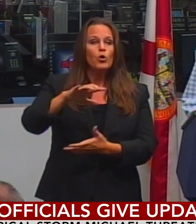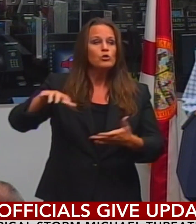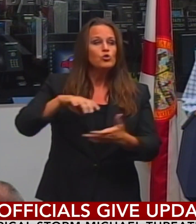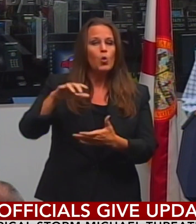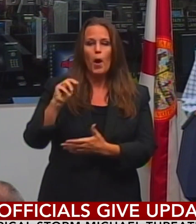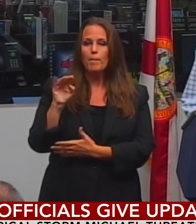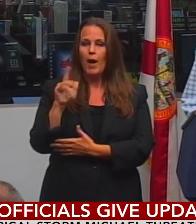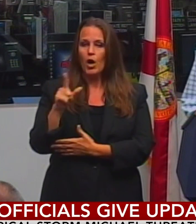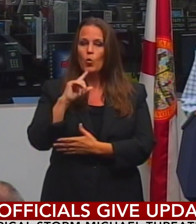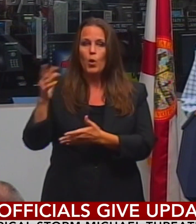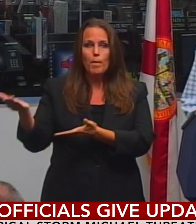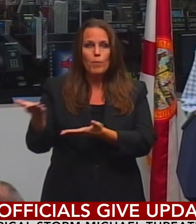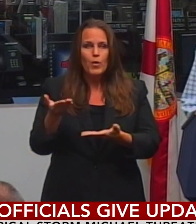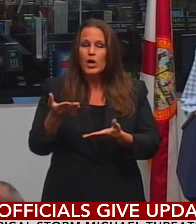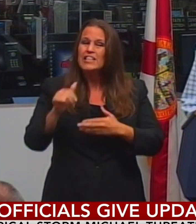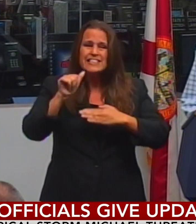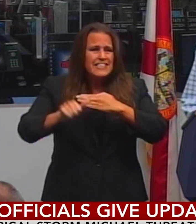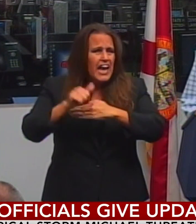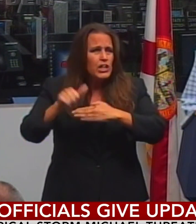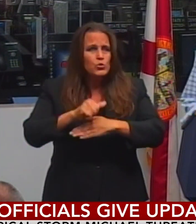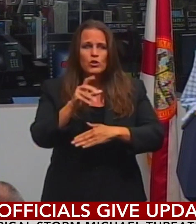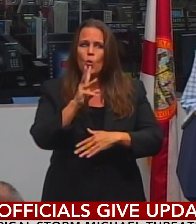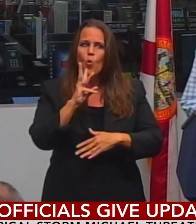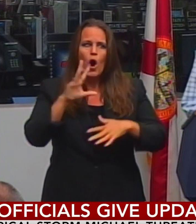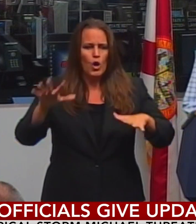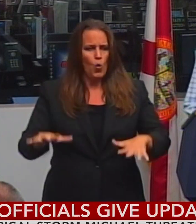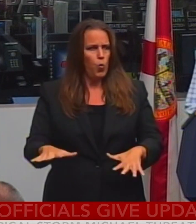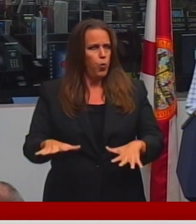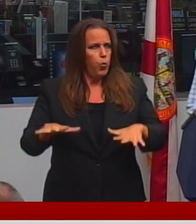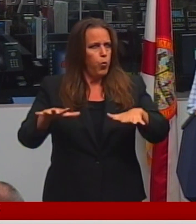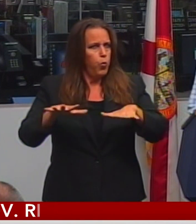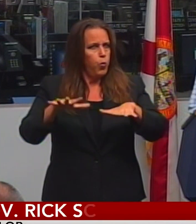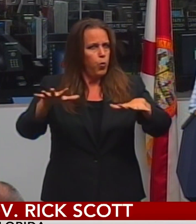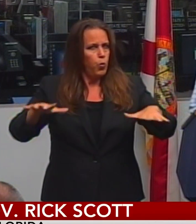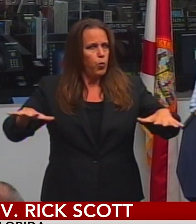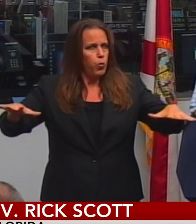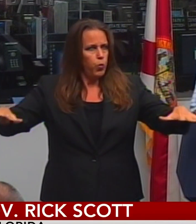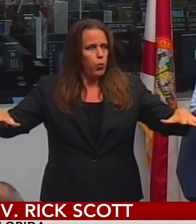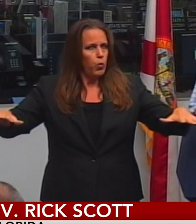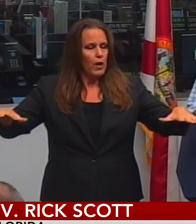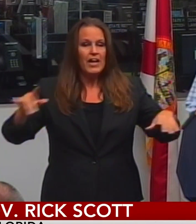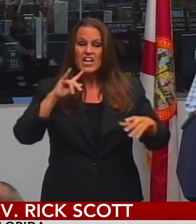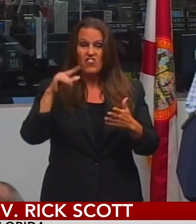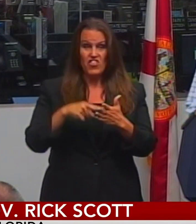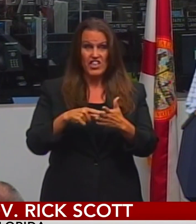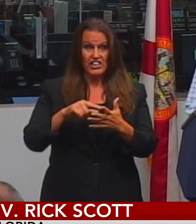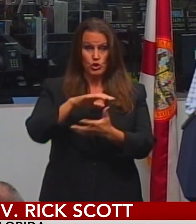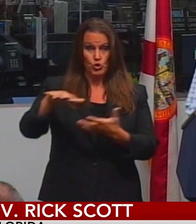MICHAEL. LET'S LISTEN IN. TROPICAL STORM MICHAEL WILL